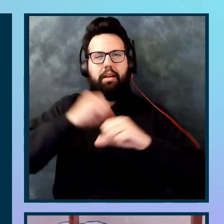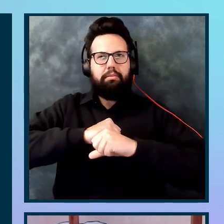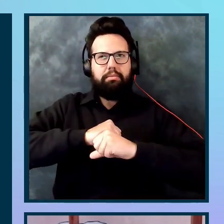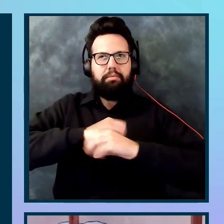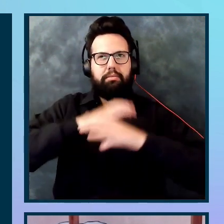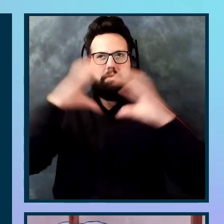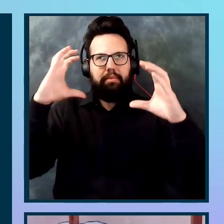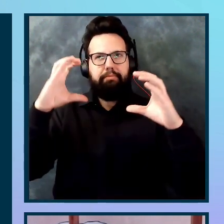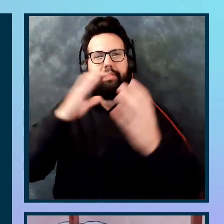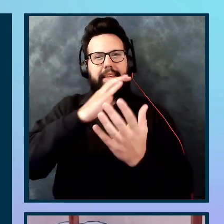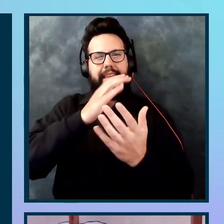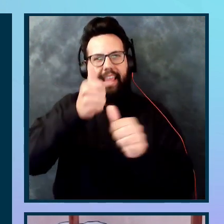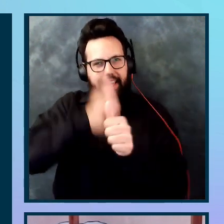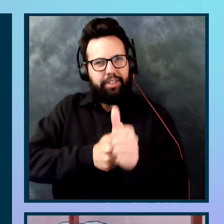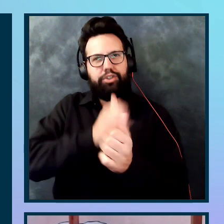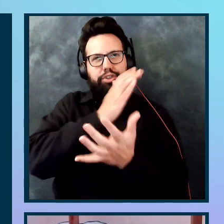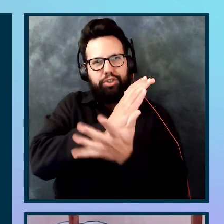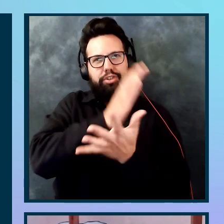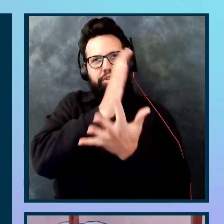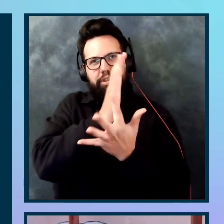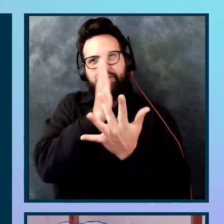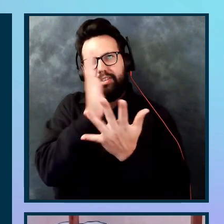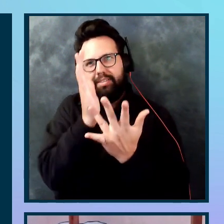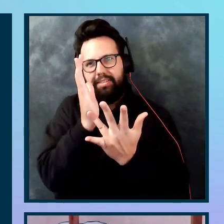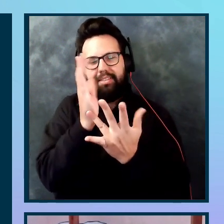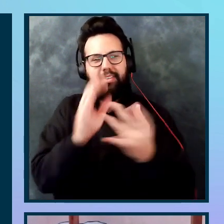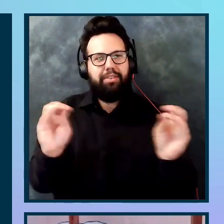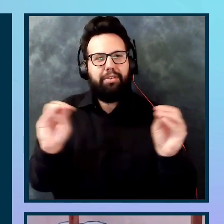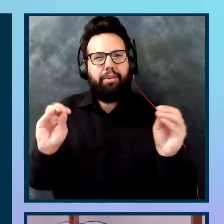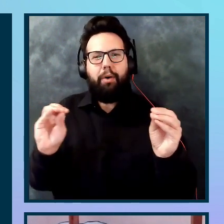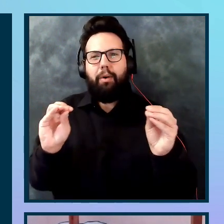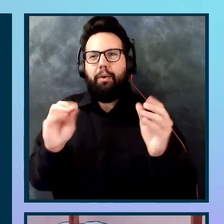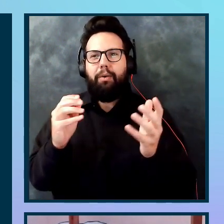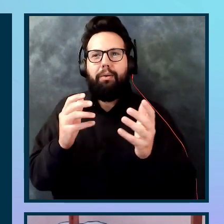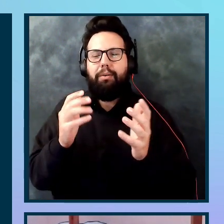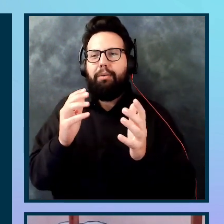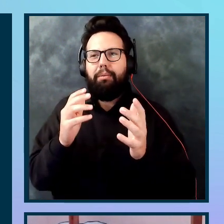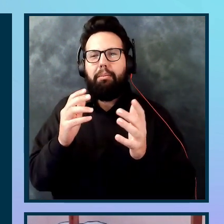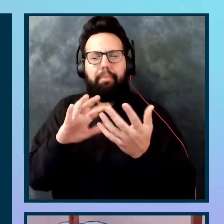how each requirement will play out in practice, and it makes the requirement itself